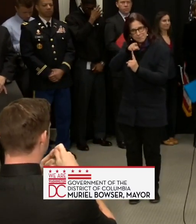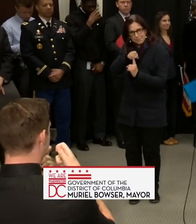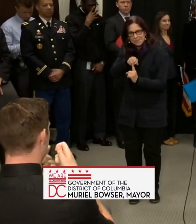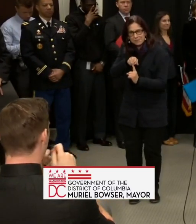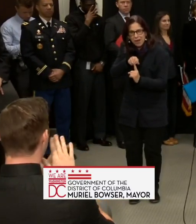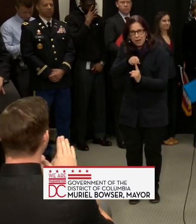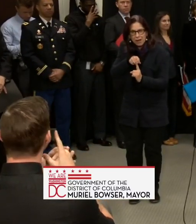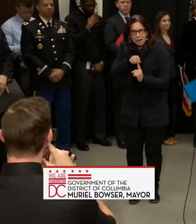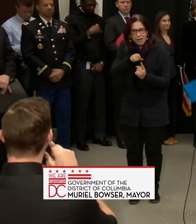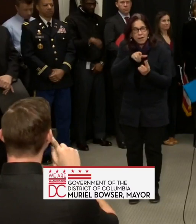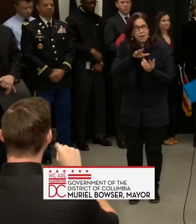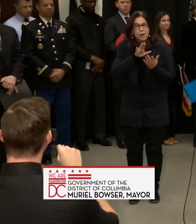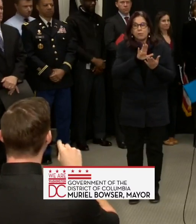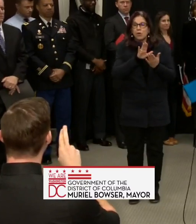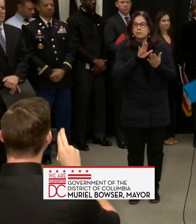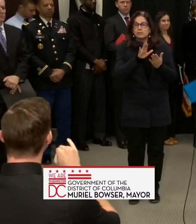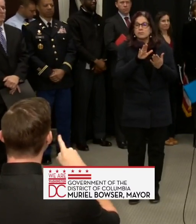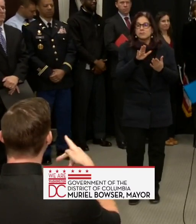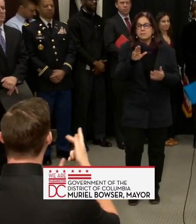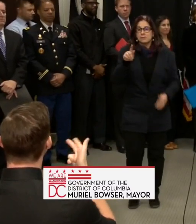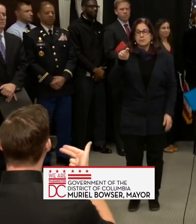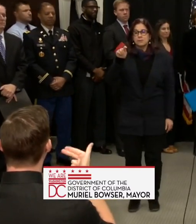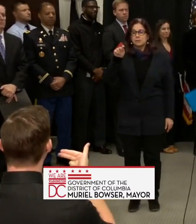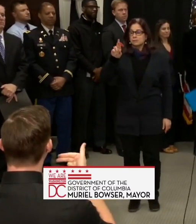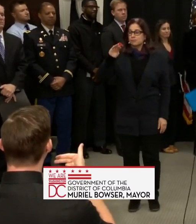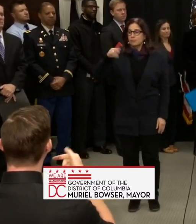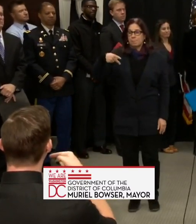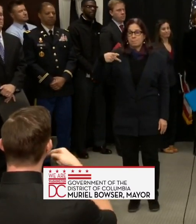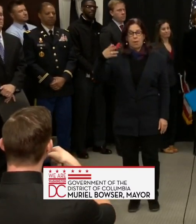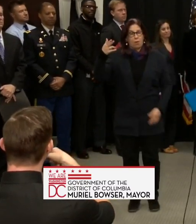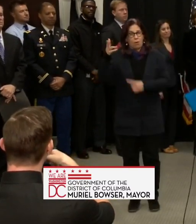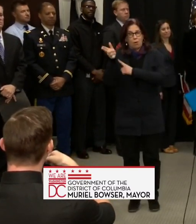AVENUE ALONG THE PARADE ROUTE? WILL THERE BE ANY ROAD BLOCKS?